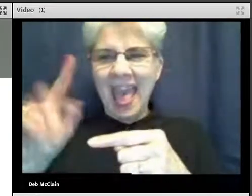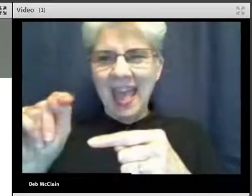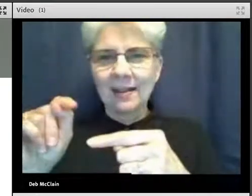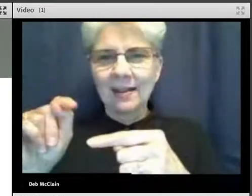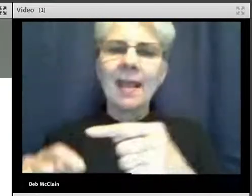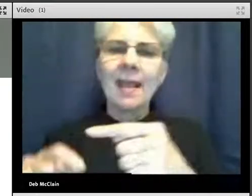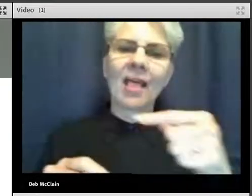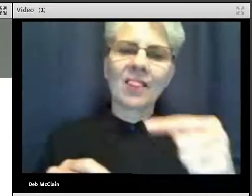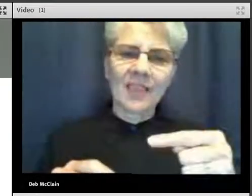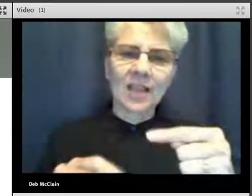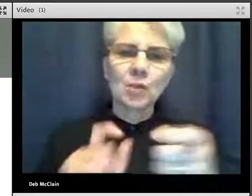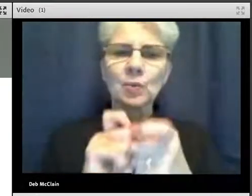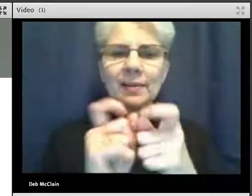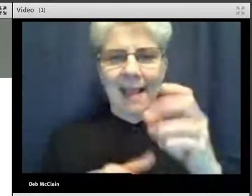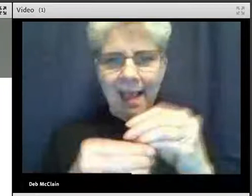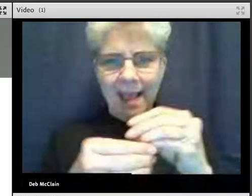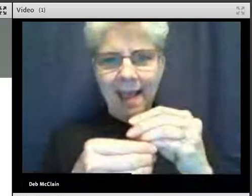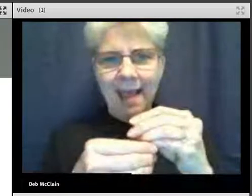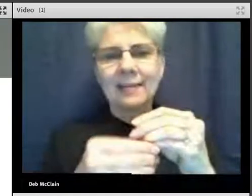and then you can add the alternative text.